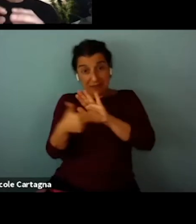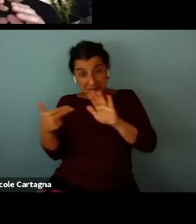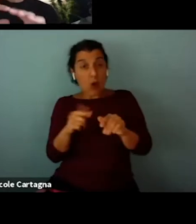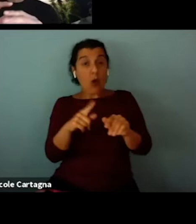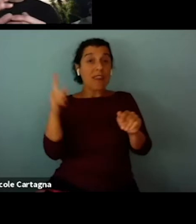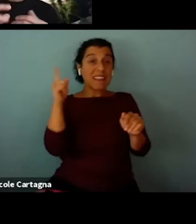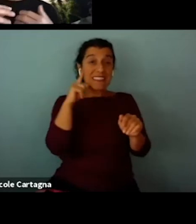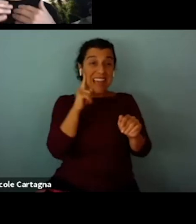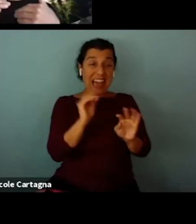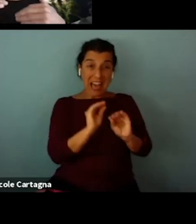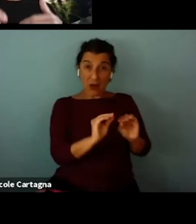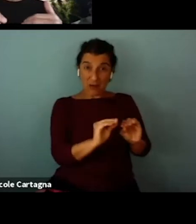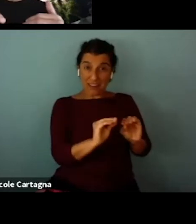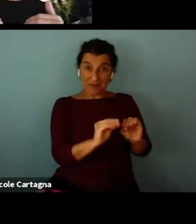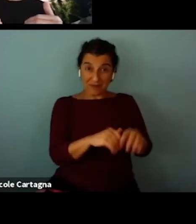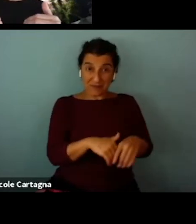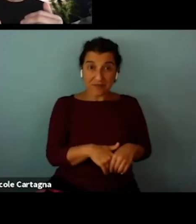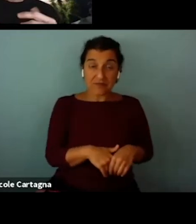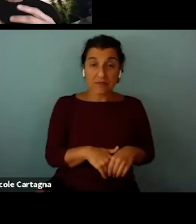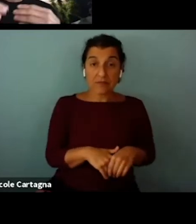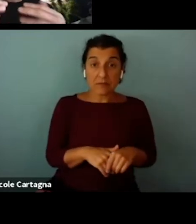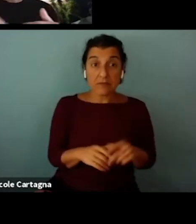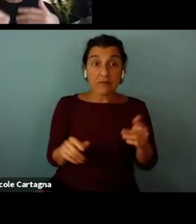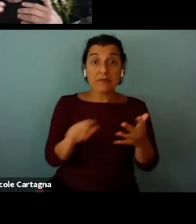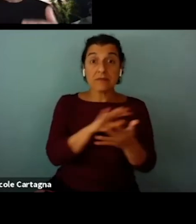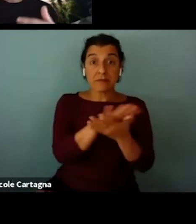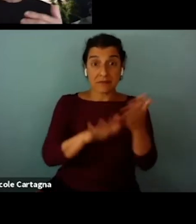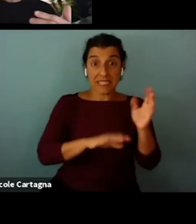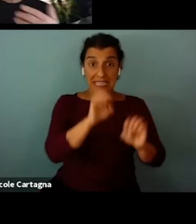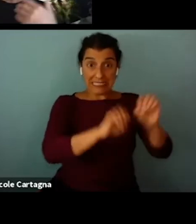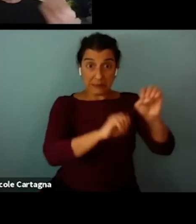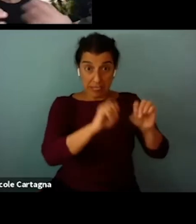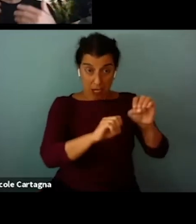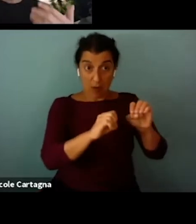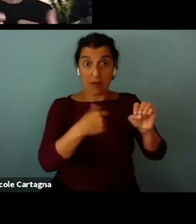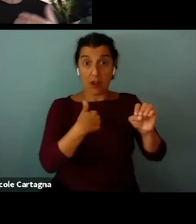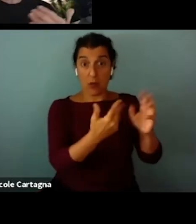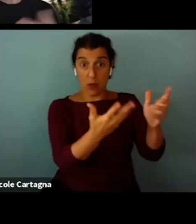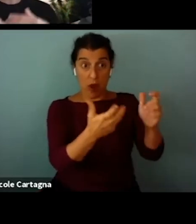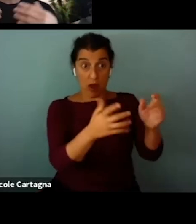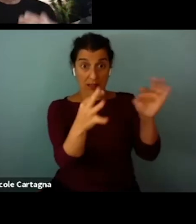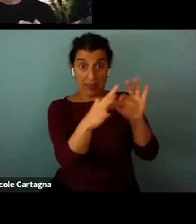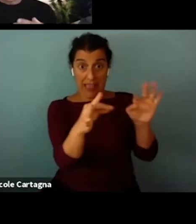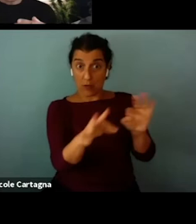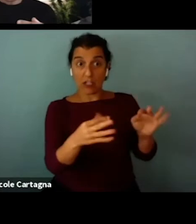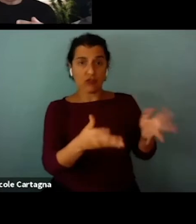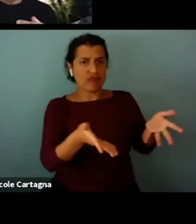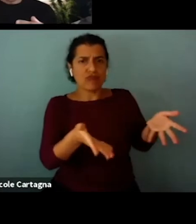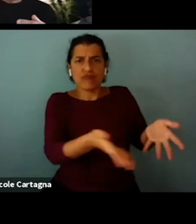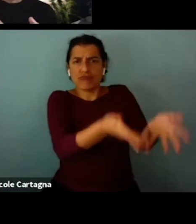and so with these experiments we wanted the language people to just interact as normal and